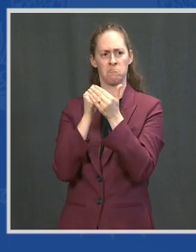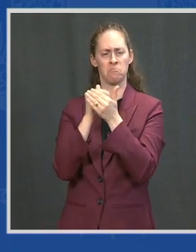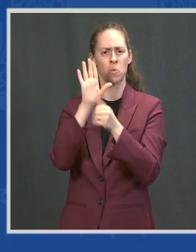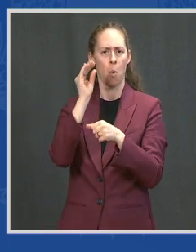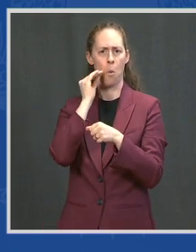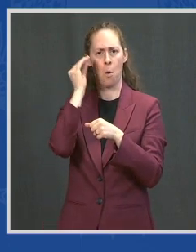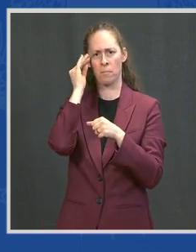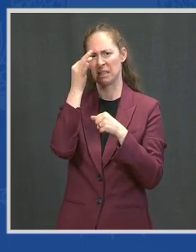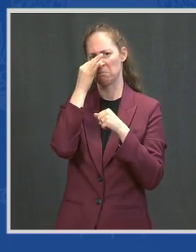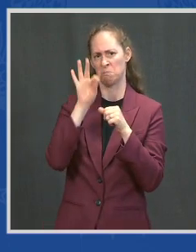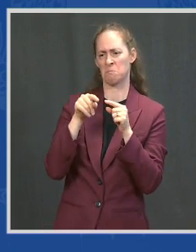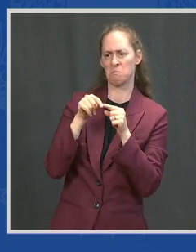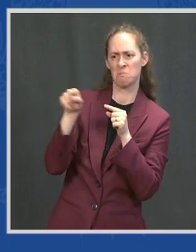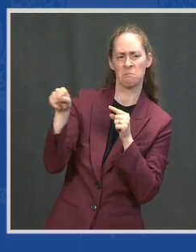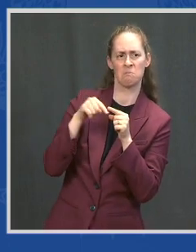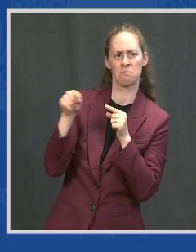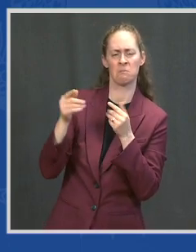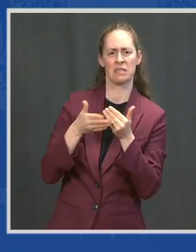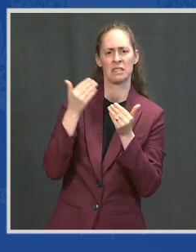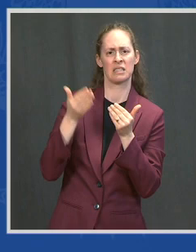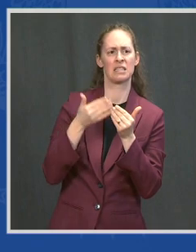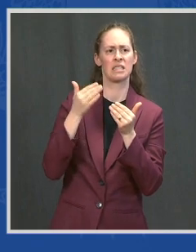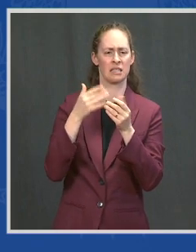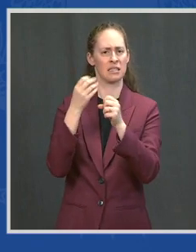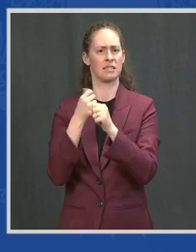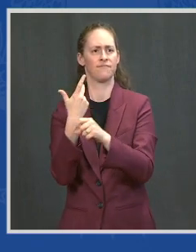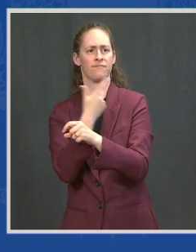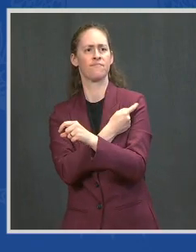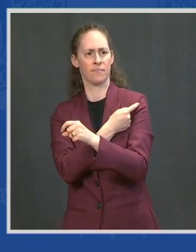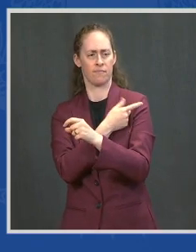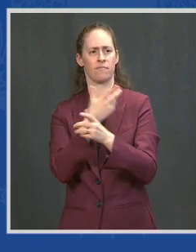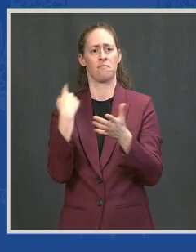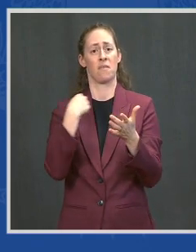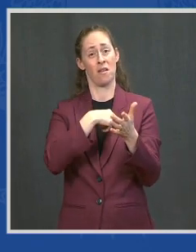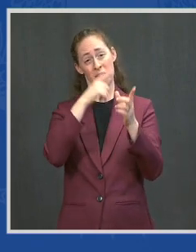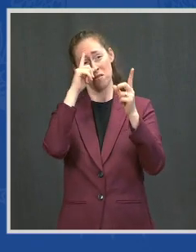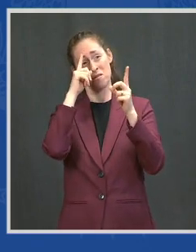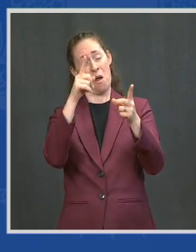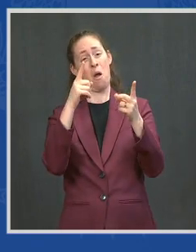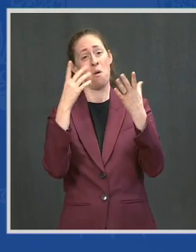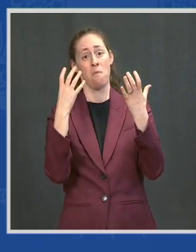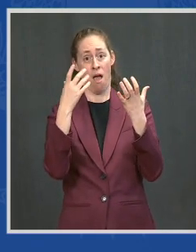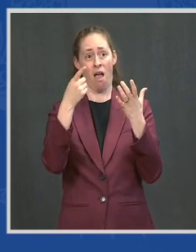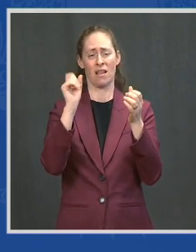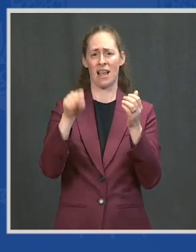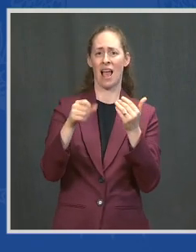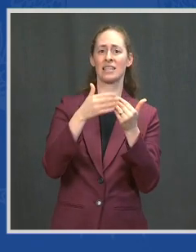our goal will be to make it possible for people to come and get vaccinated and we'll succeed